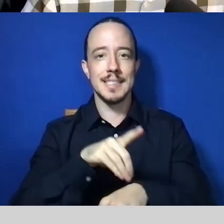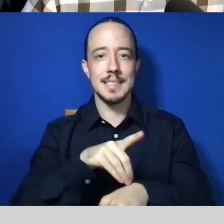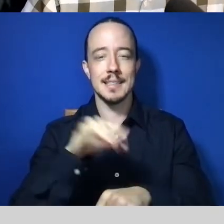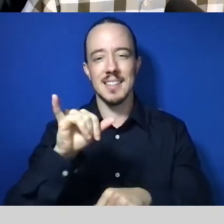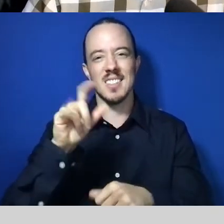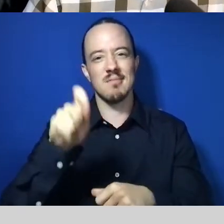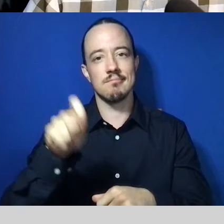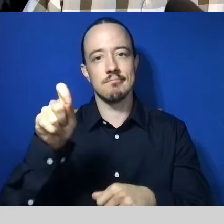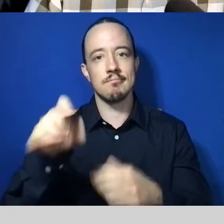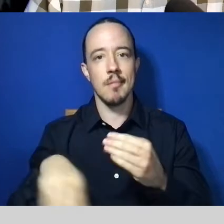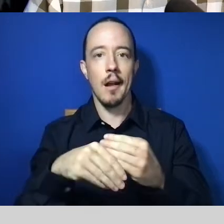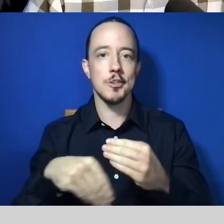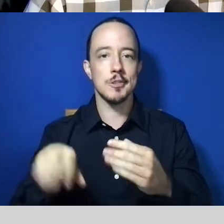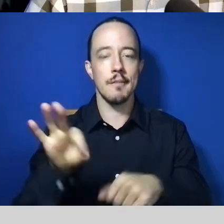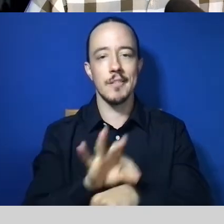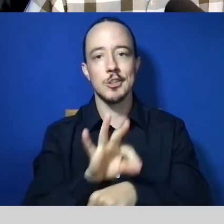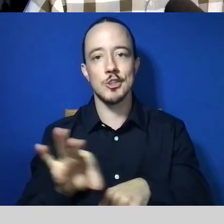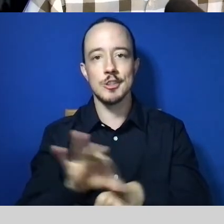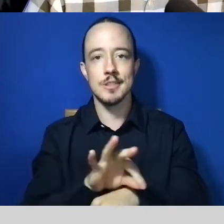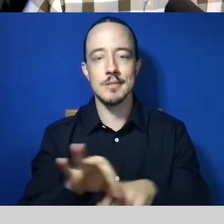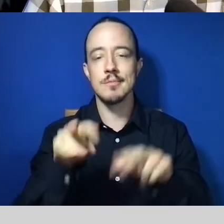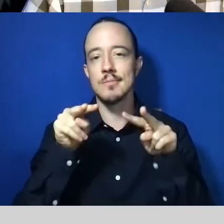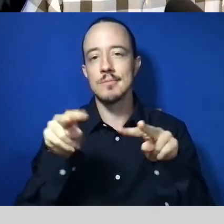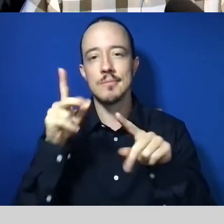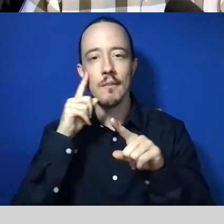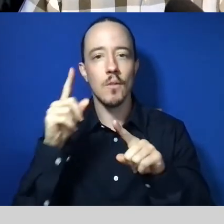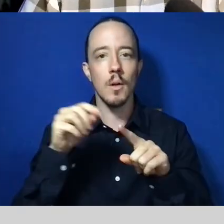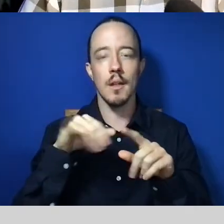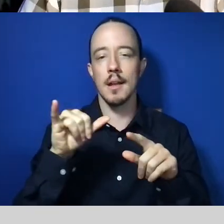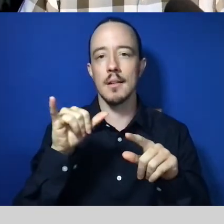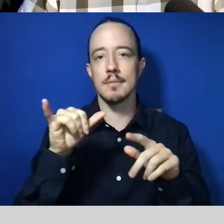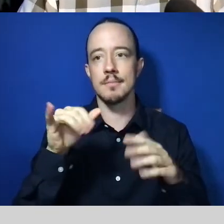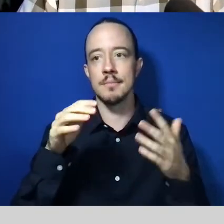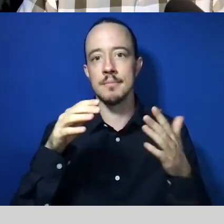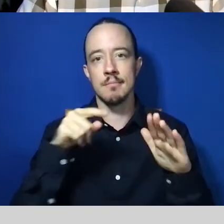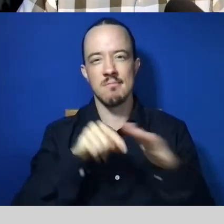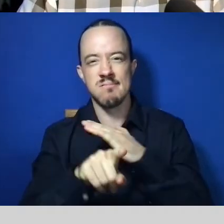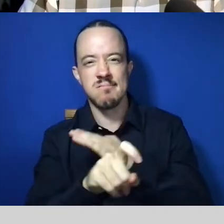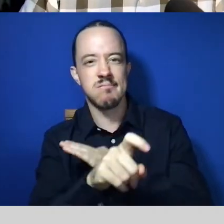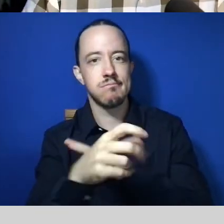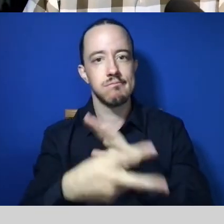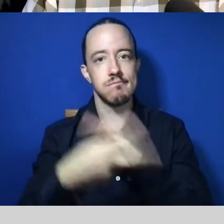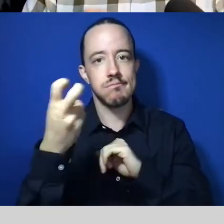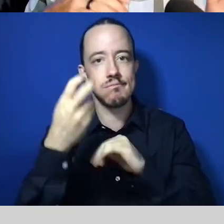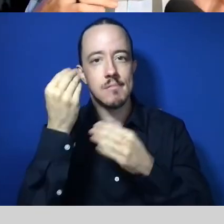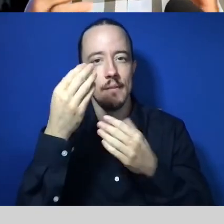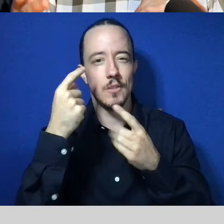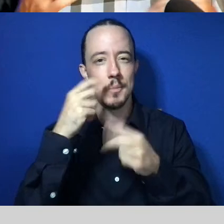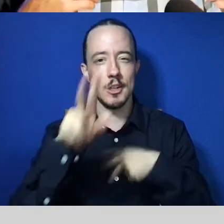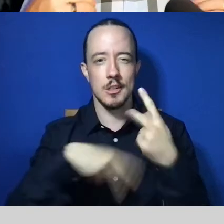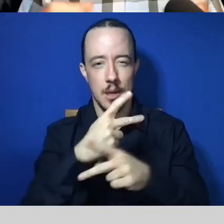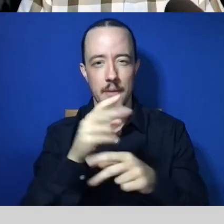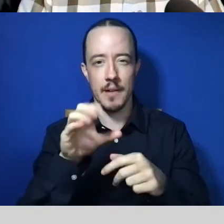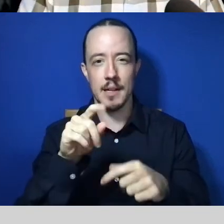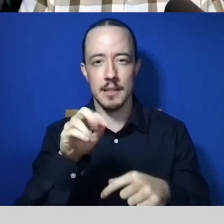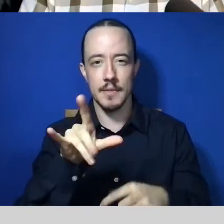that are watching for malicious activity. The last piece is actually pretty critical to being able to deploy into multiple environments easily.